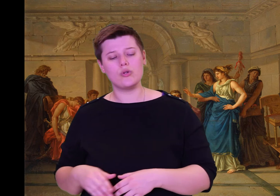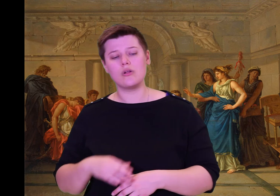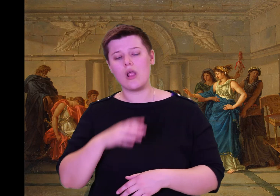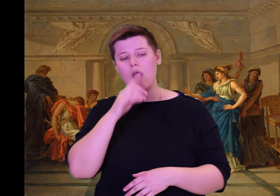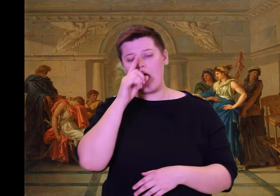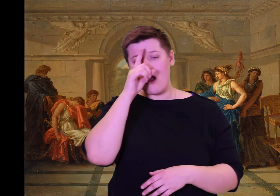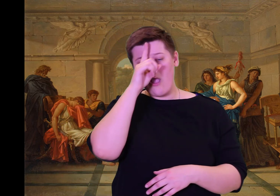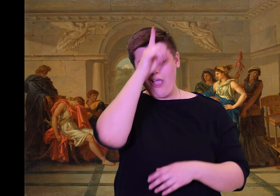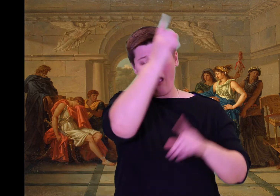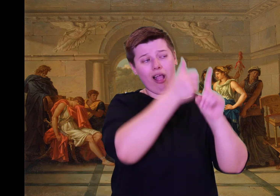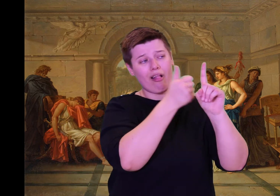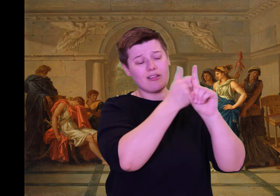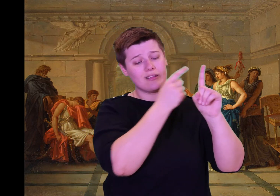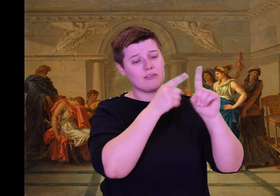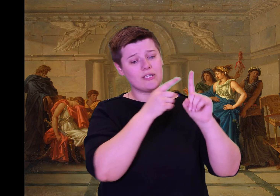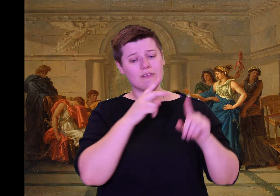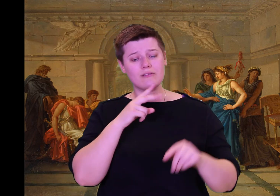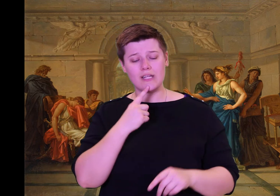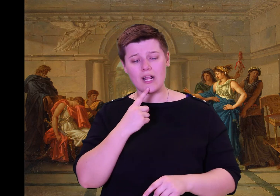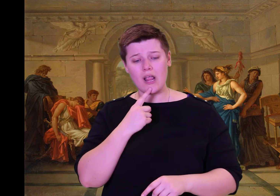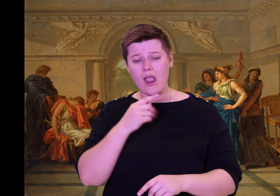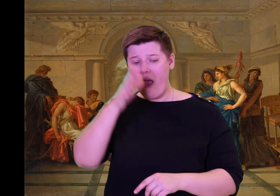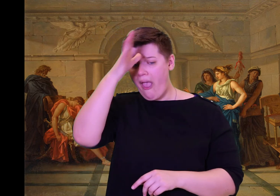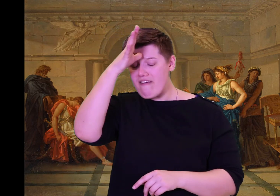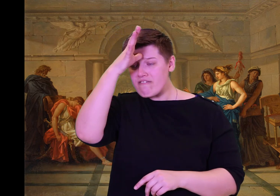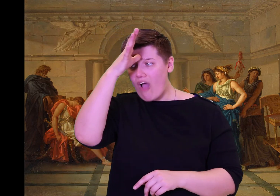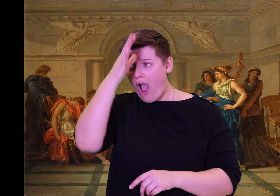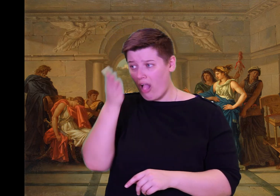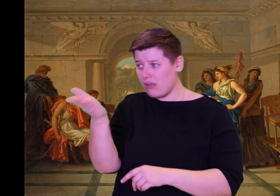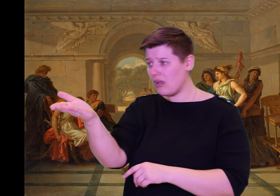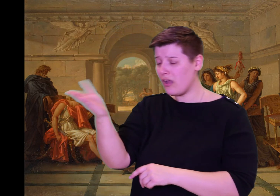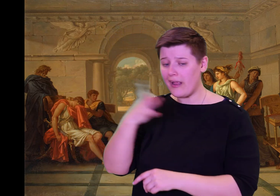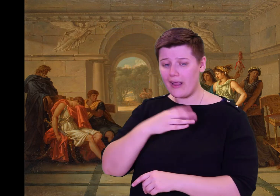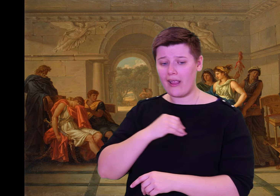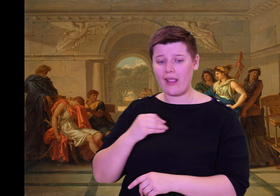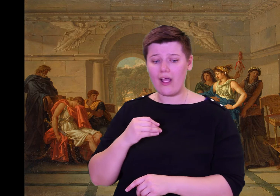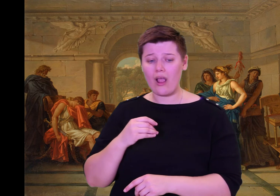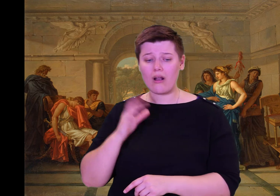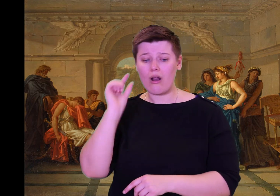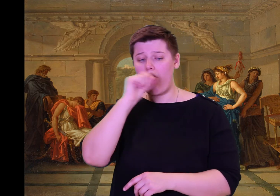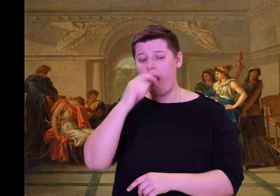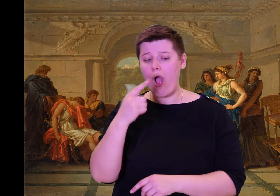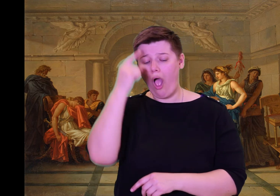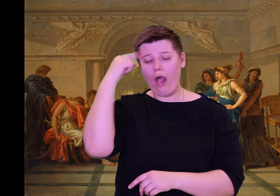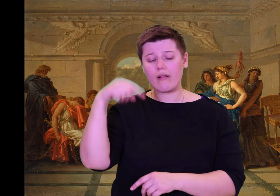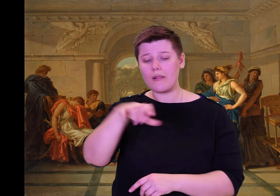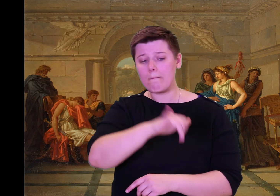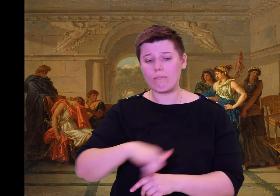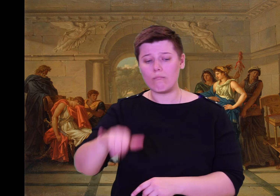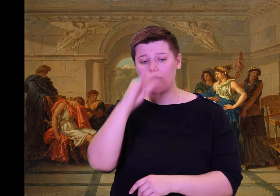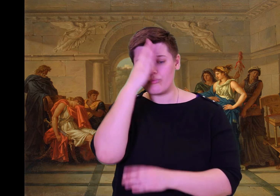Smiling at her, Lord Zeus who heaps the clouds replied, "Ah, daughter! What a thing to say!